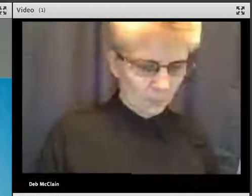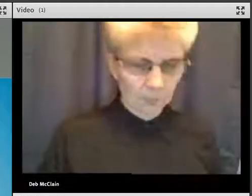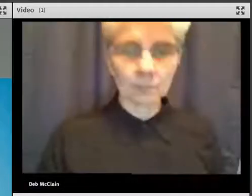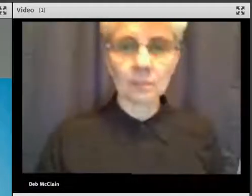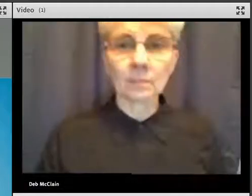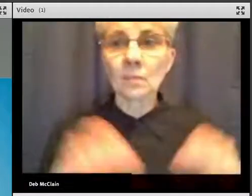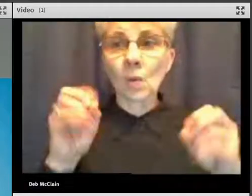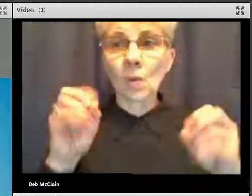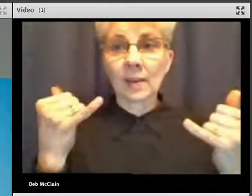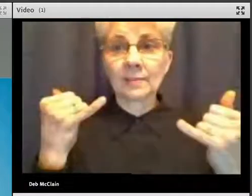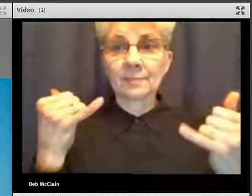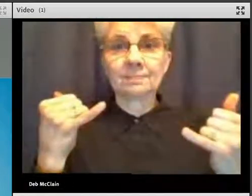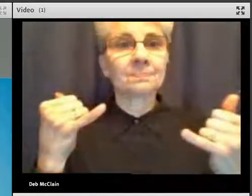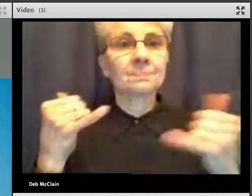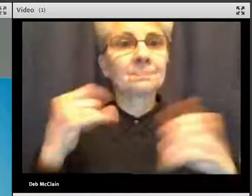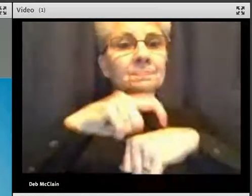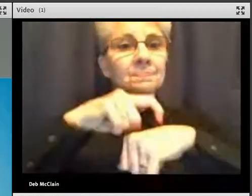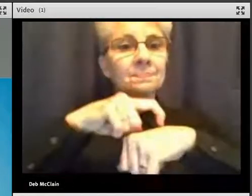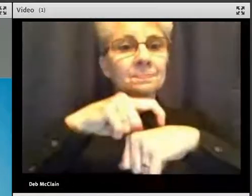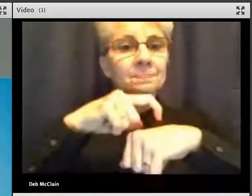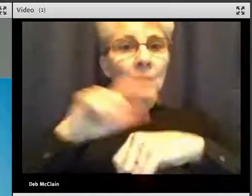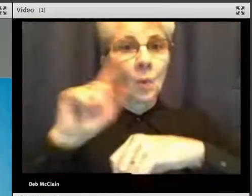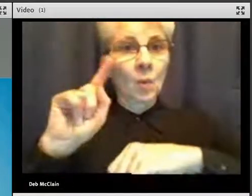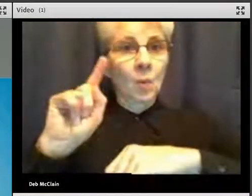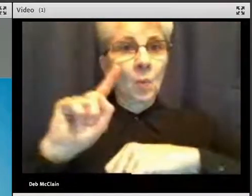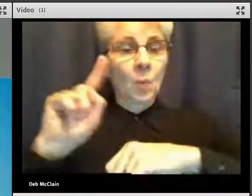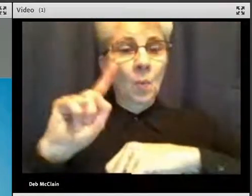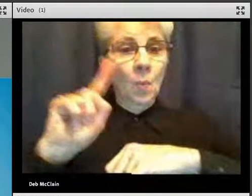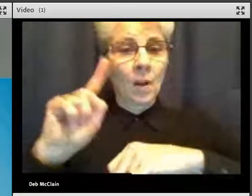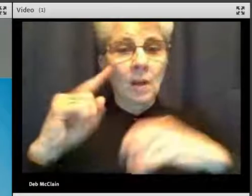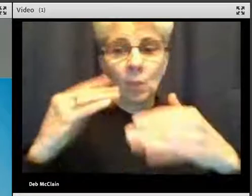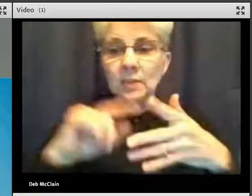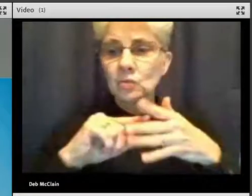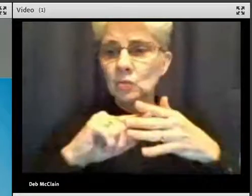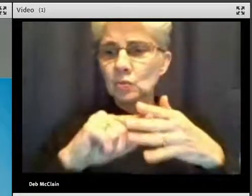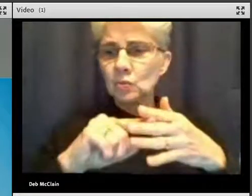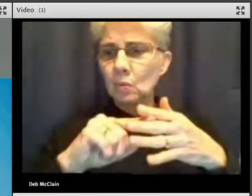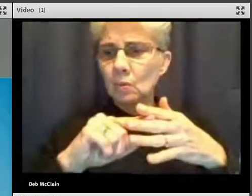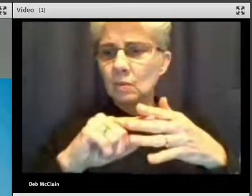Post: Ready, everyone? It is 1:00. I'll get us started.